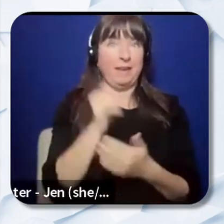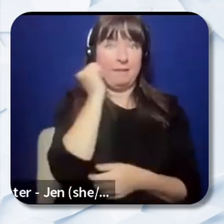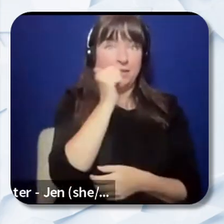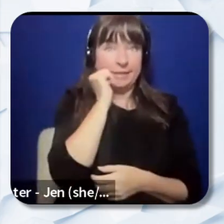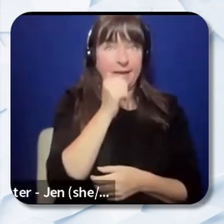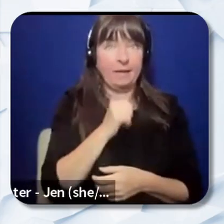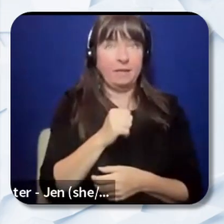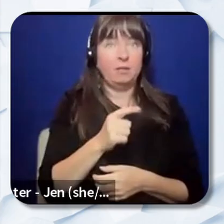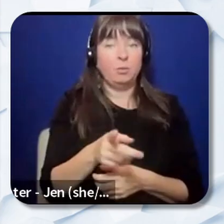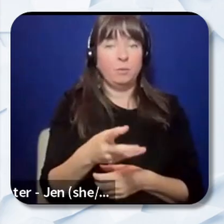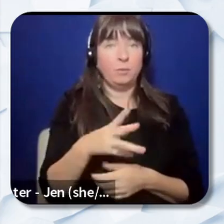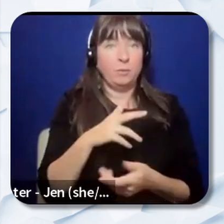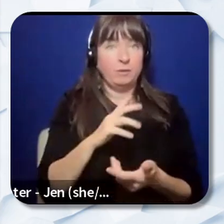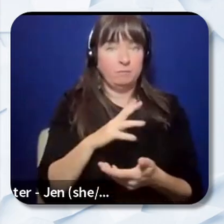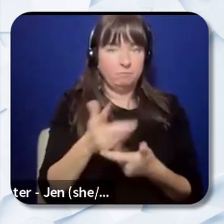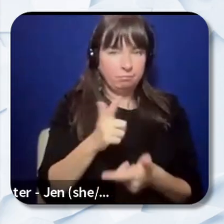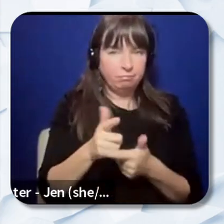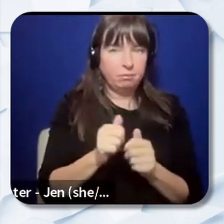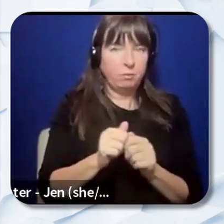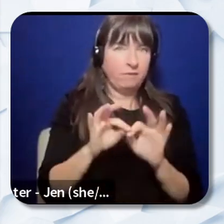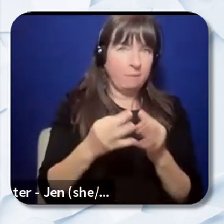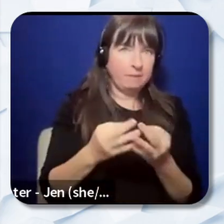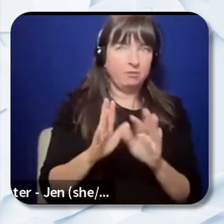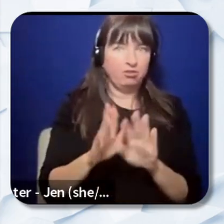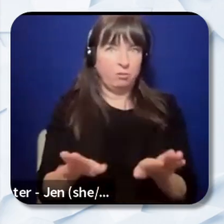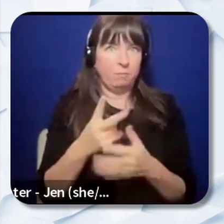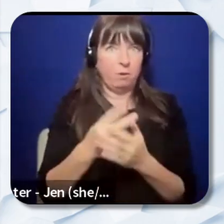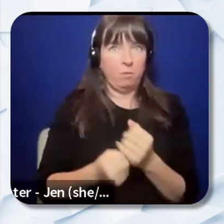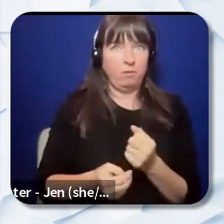with children you interact you interact with the families as well but just just being with